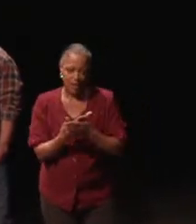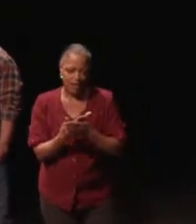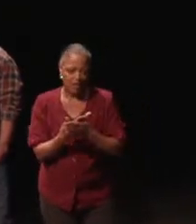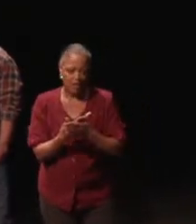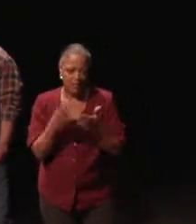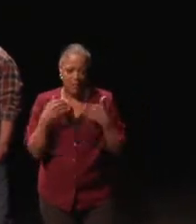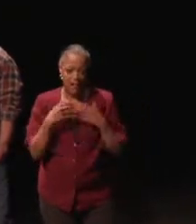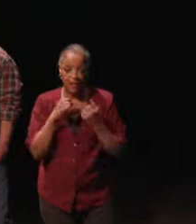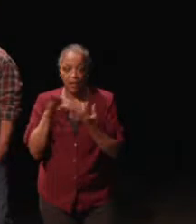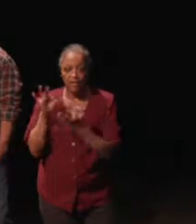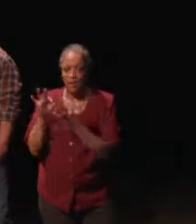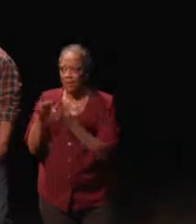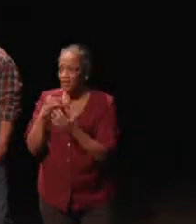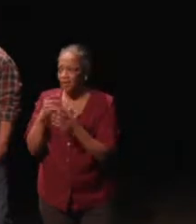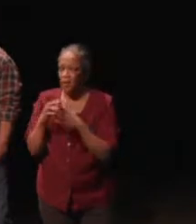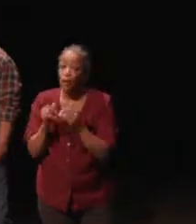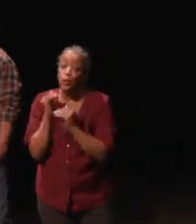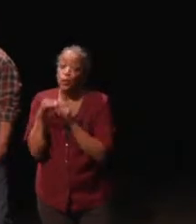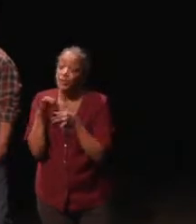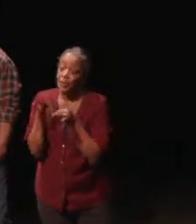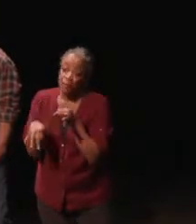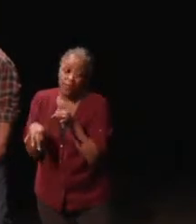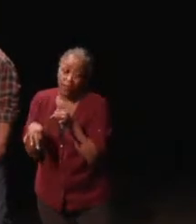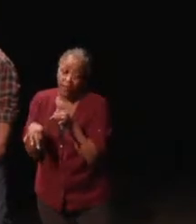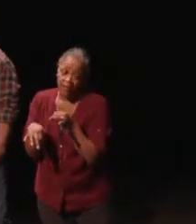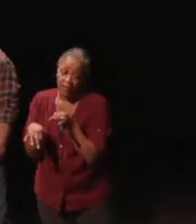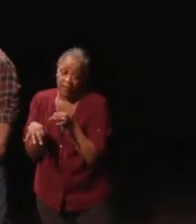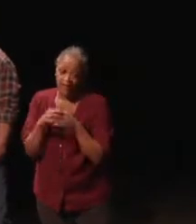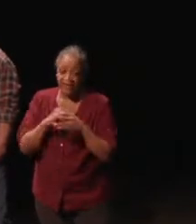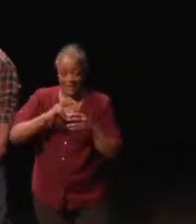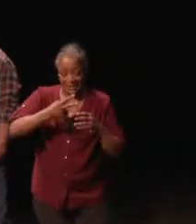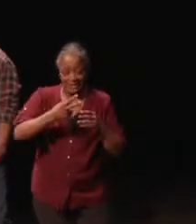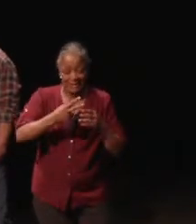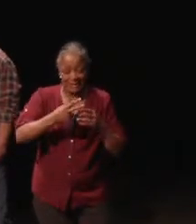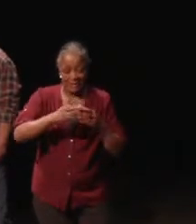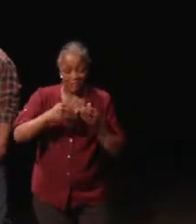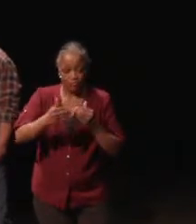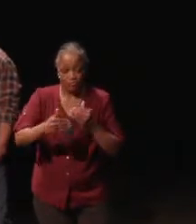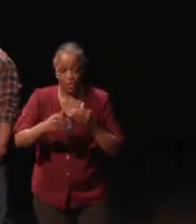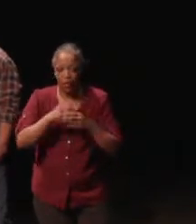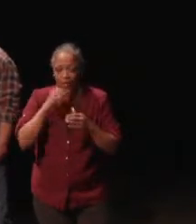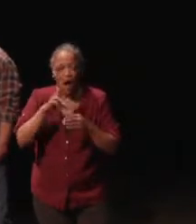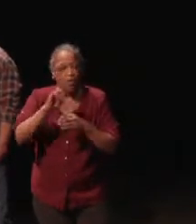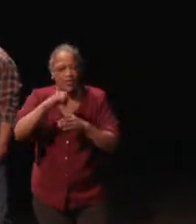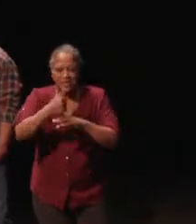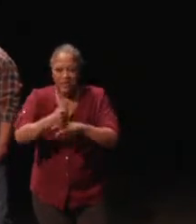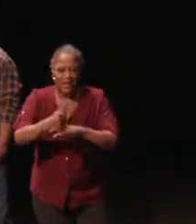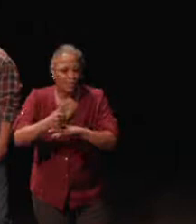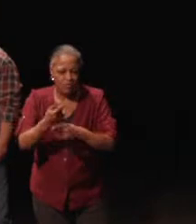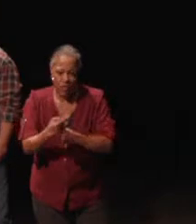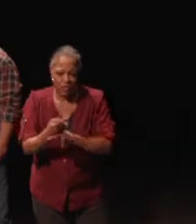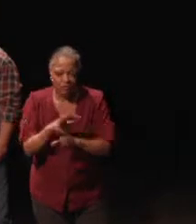We had a lot of feedback, like maybe is too simple. The second iteration, it wouldn't reset right.